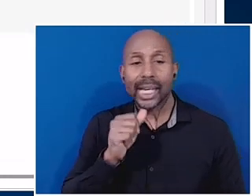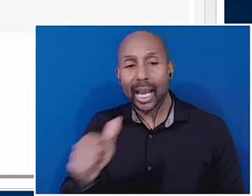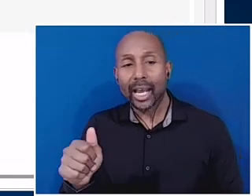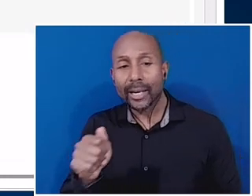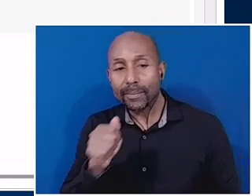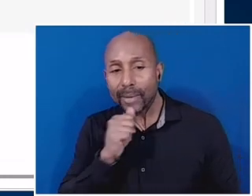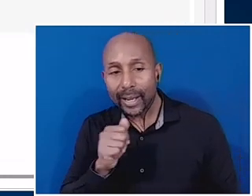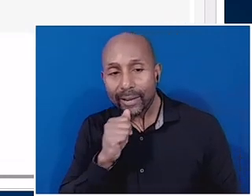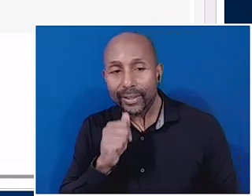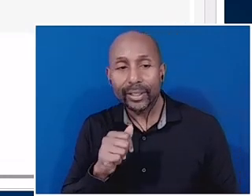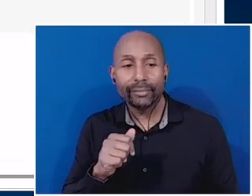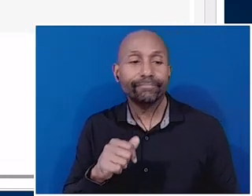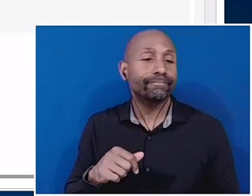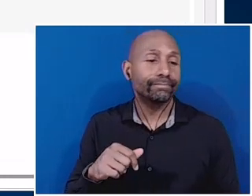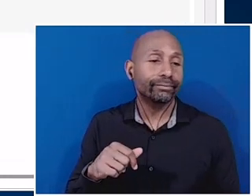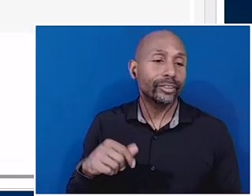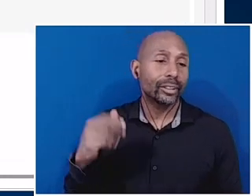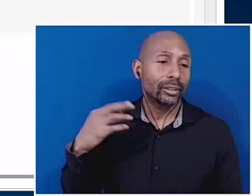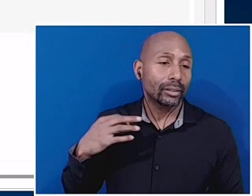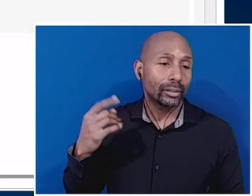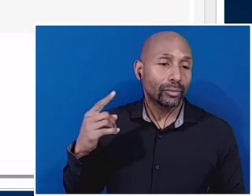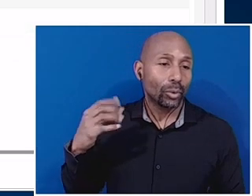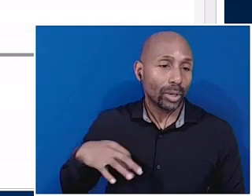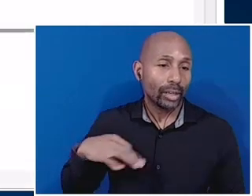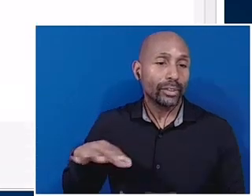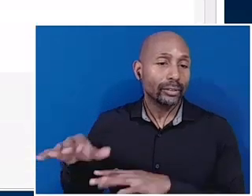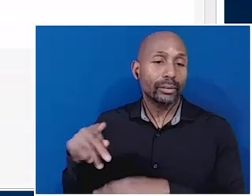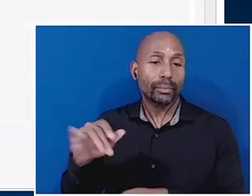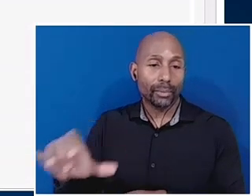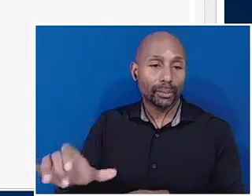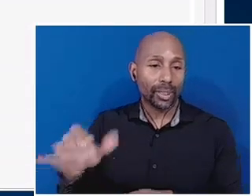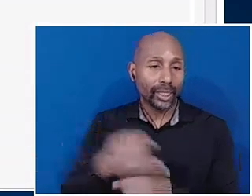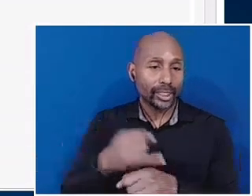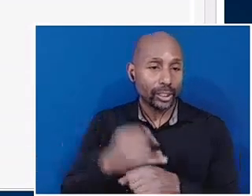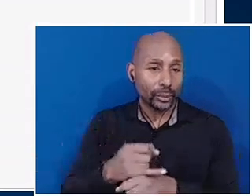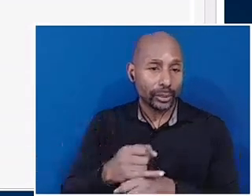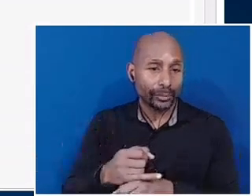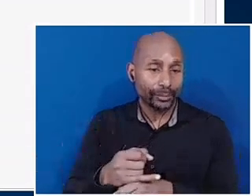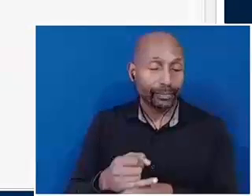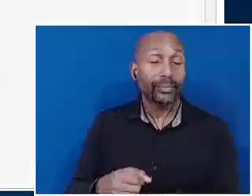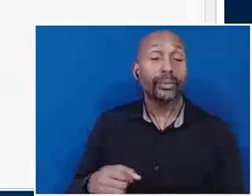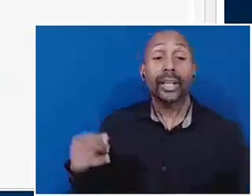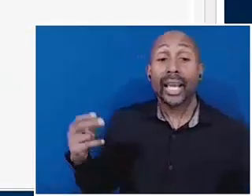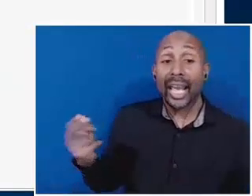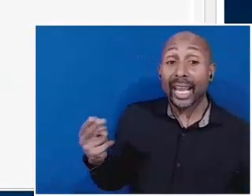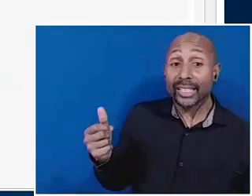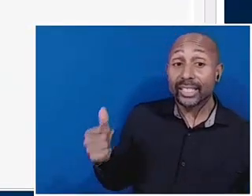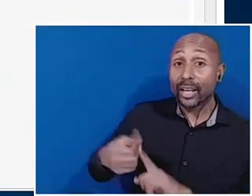And then (h) talks about, I'm sorry, go